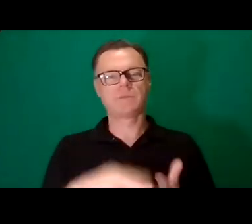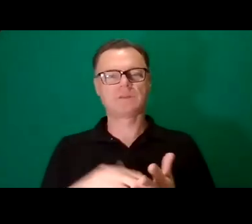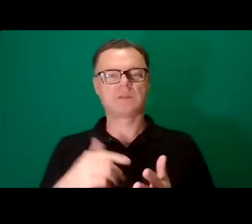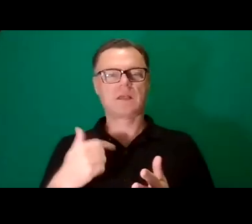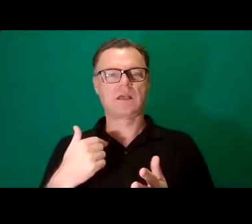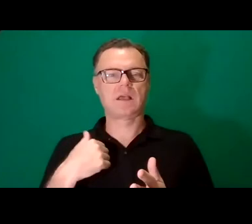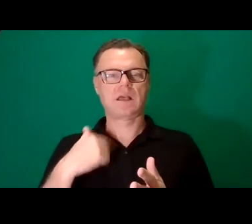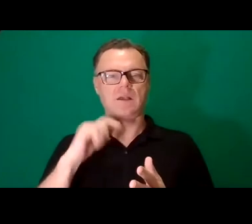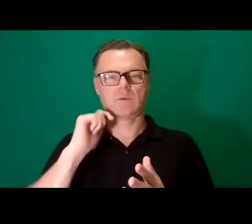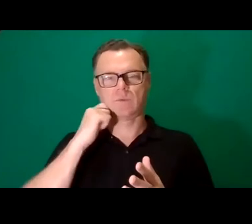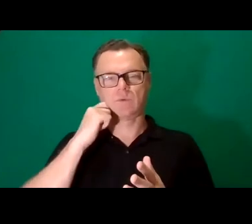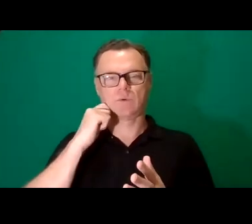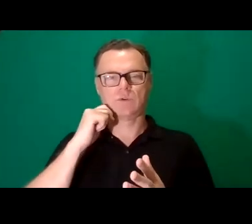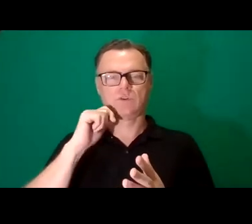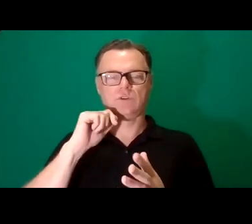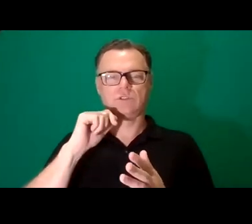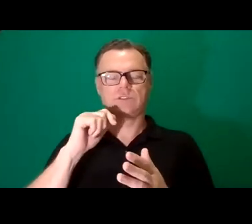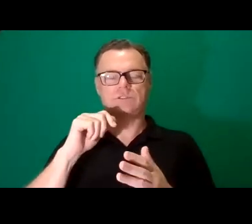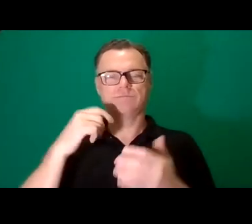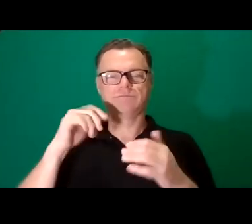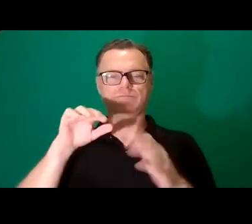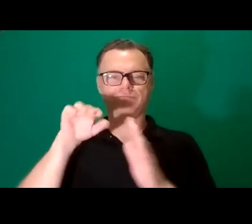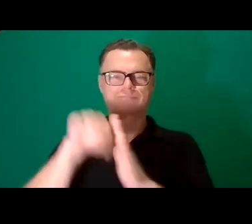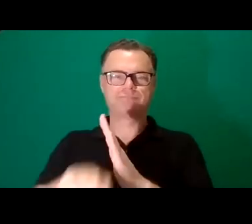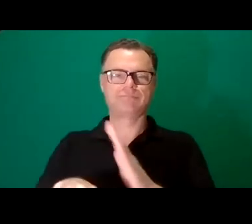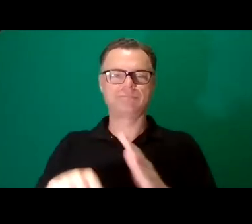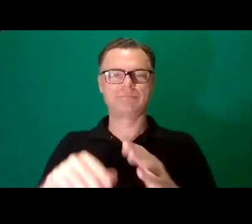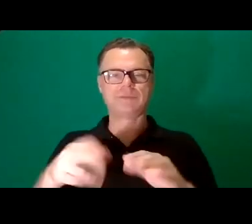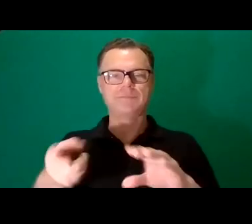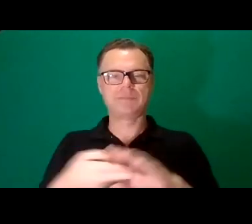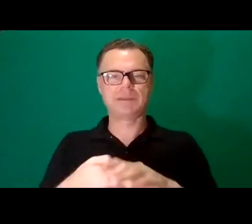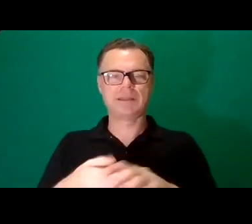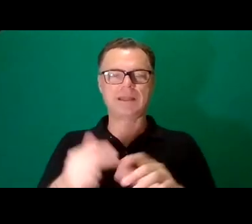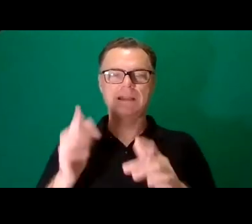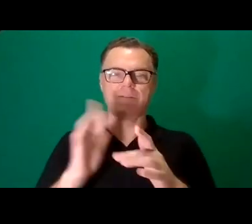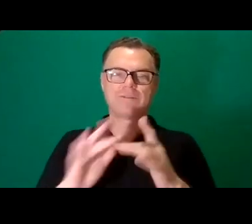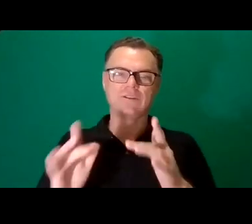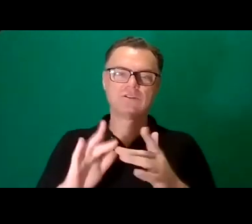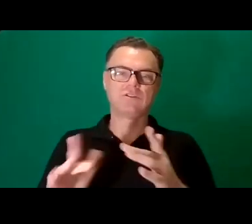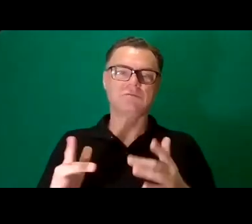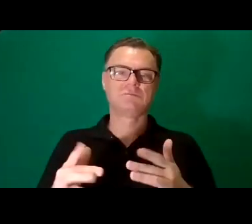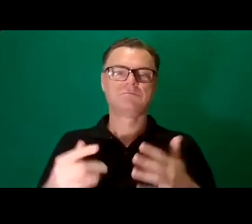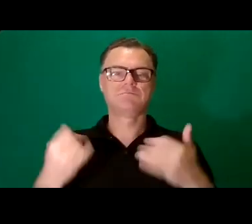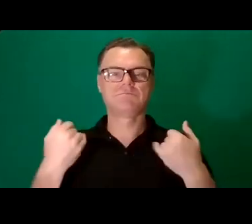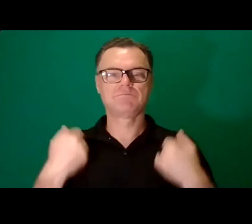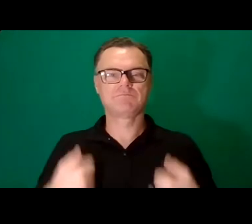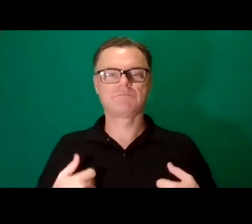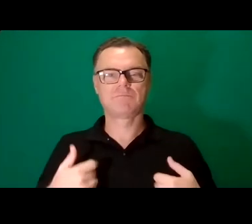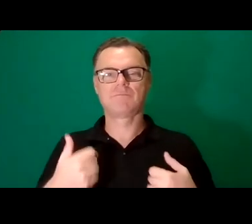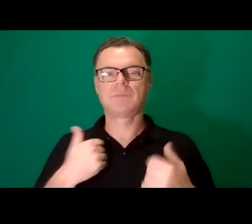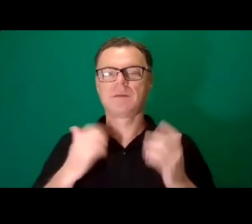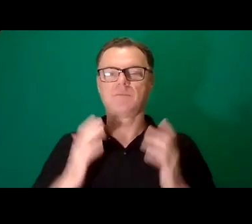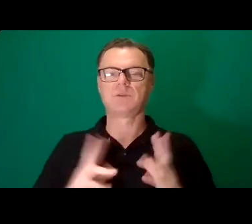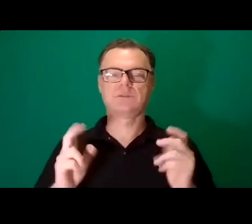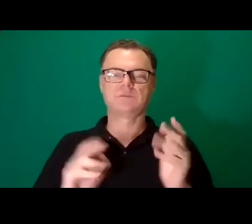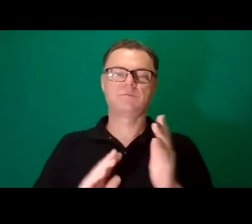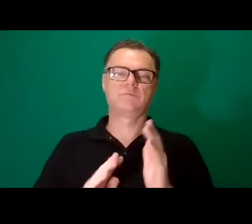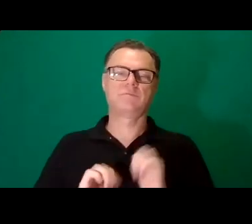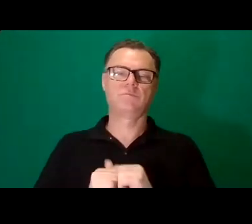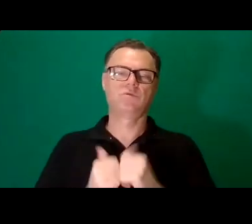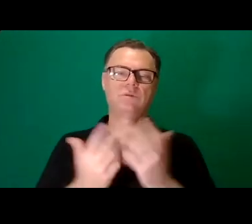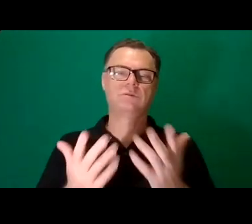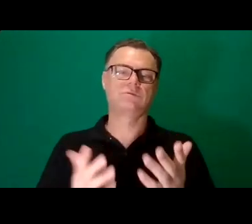absolutely bedridden with infections and illness and just literally burn out.